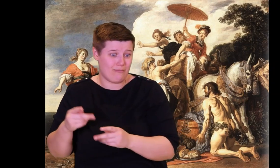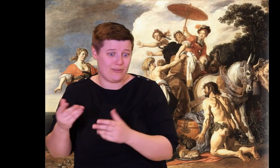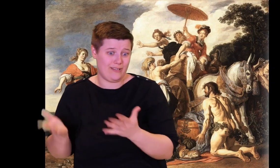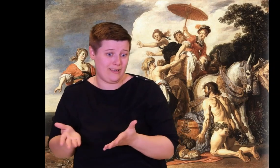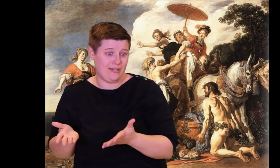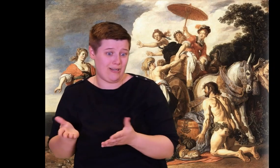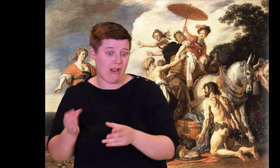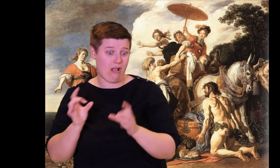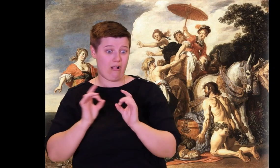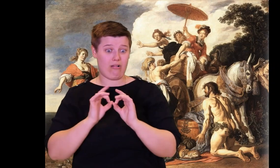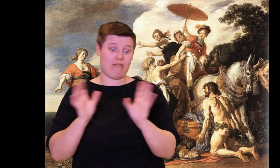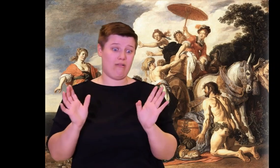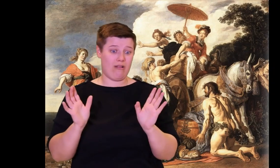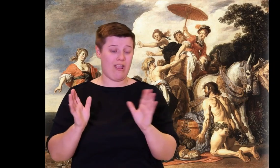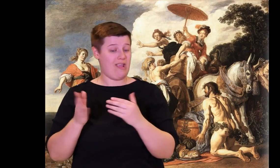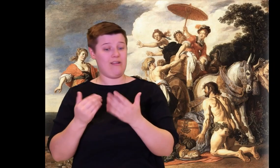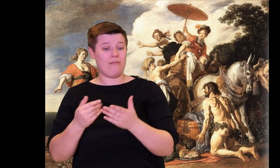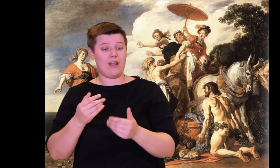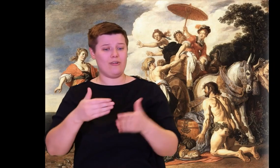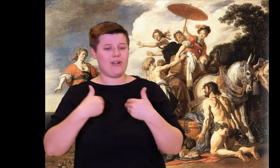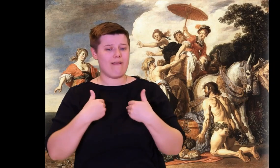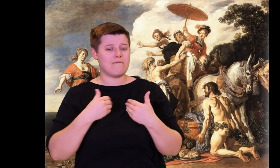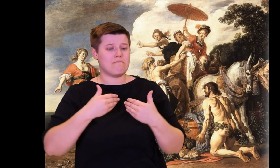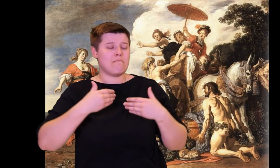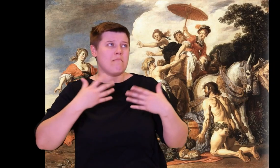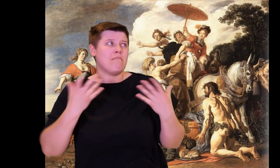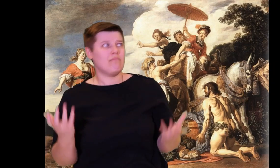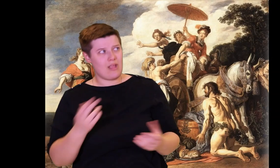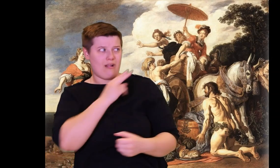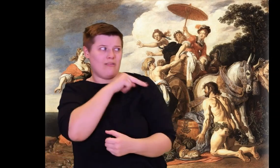Someone rude may say, ‘Who is that big strong man with her?